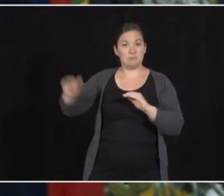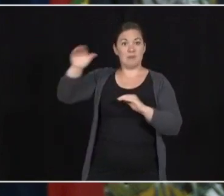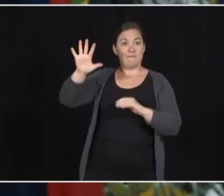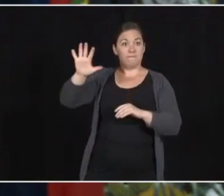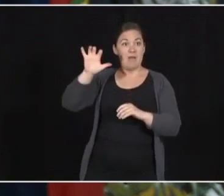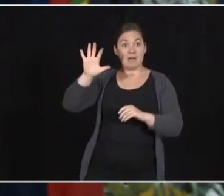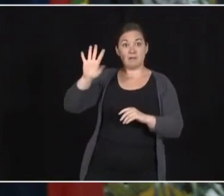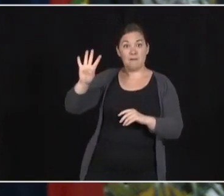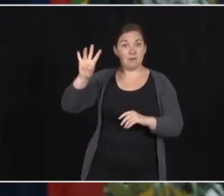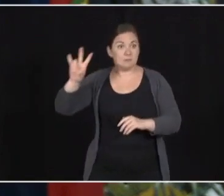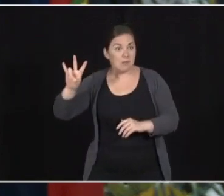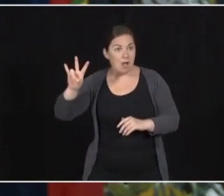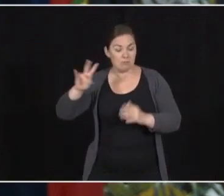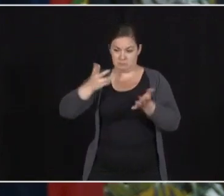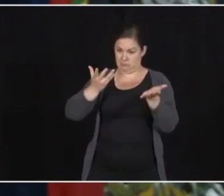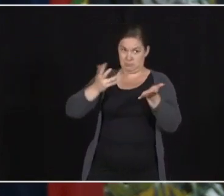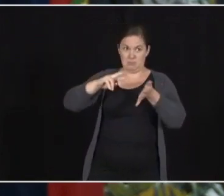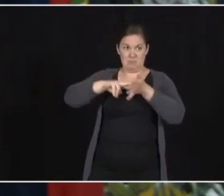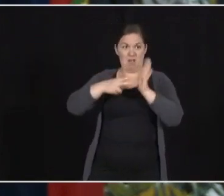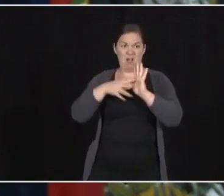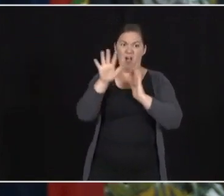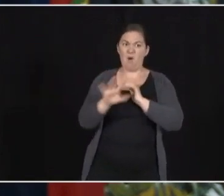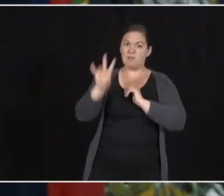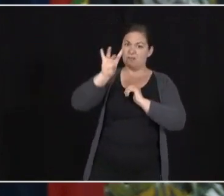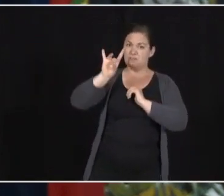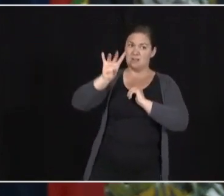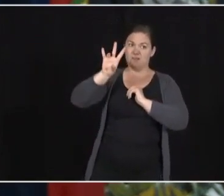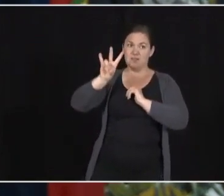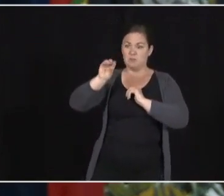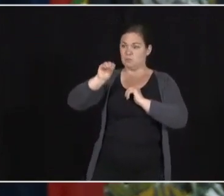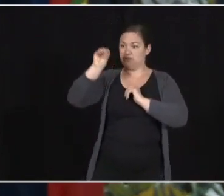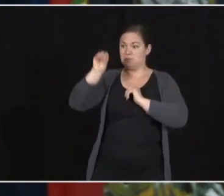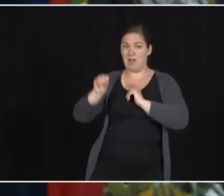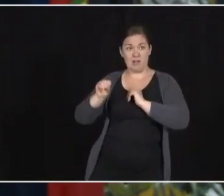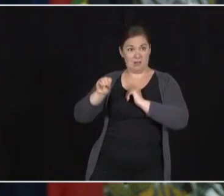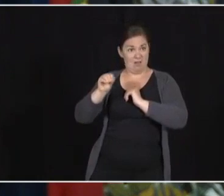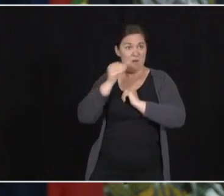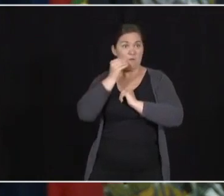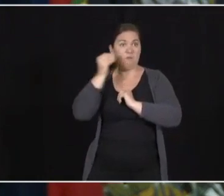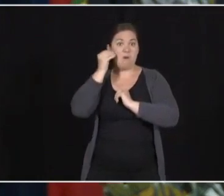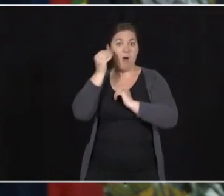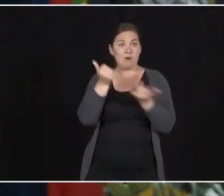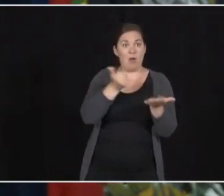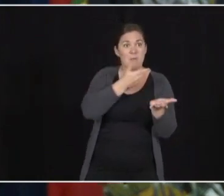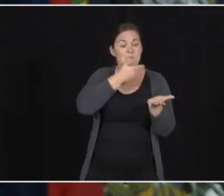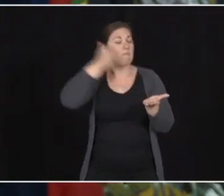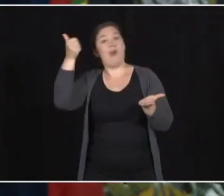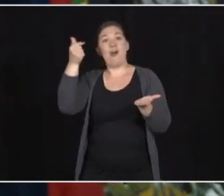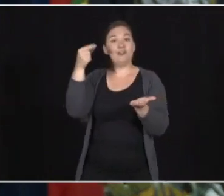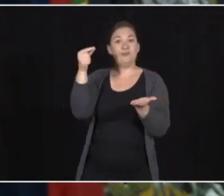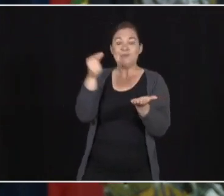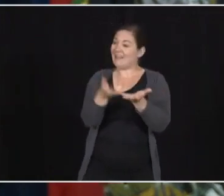of all long-term care homes in the Green zone. Since May 1, reduce the number of